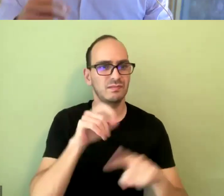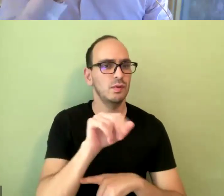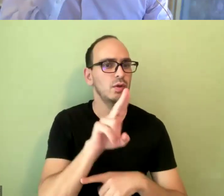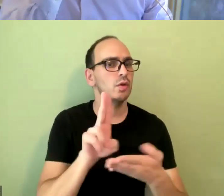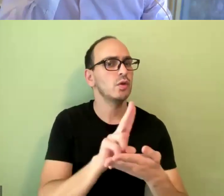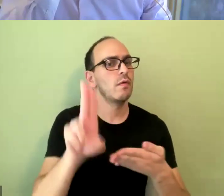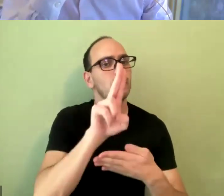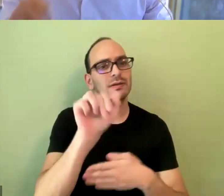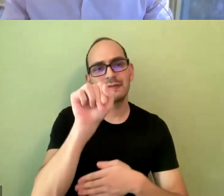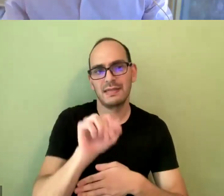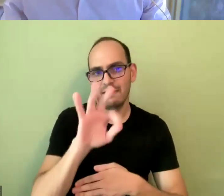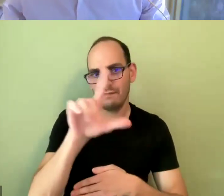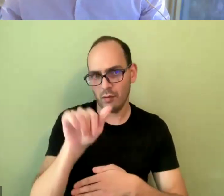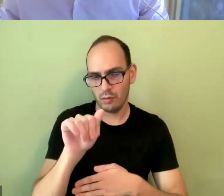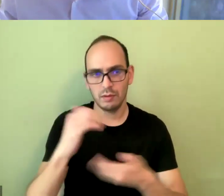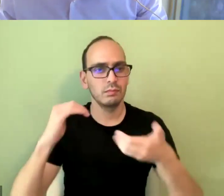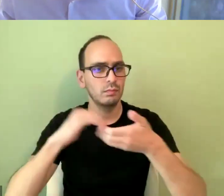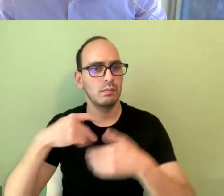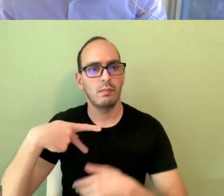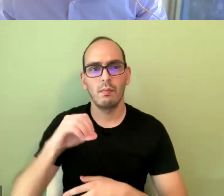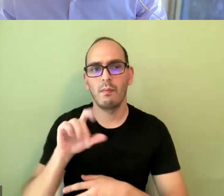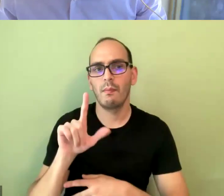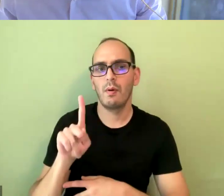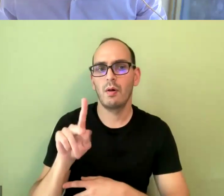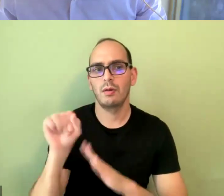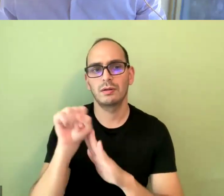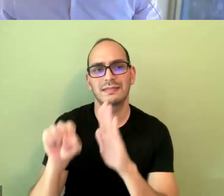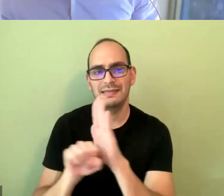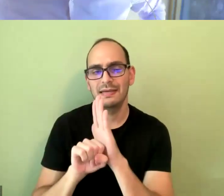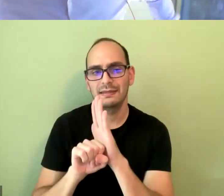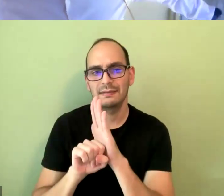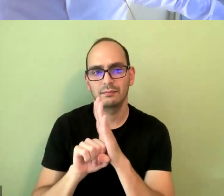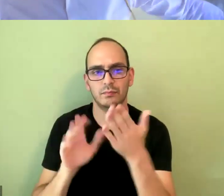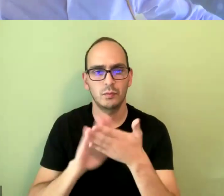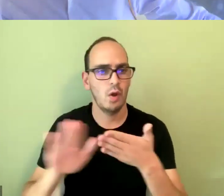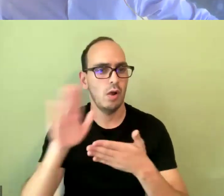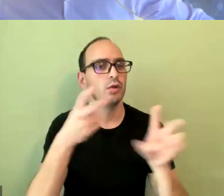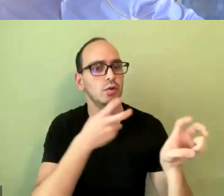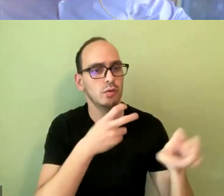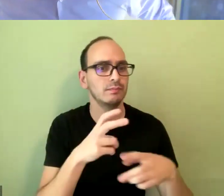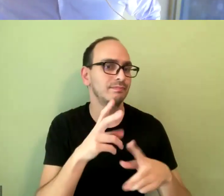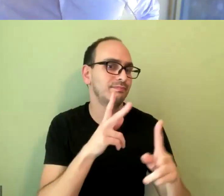In collaboration with Polk State college the local community college transfer into USF engineering.